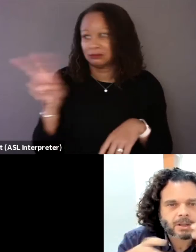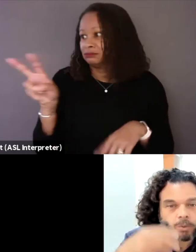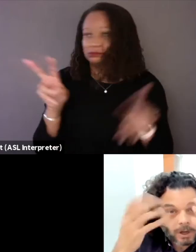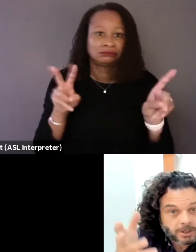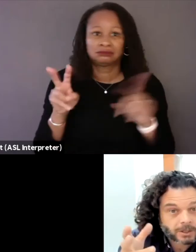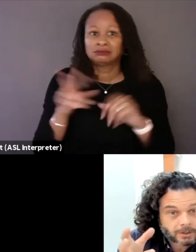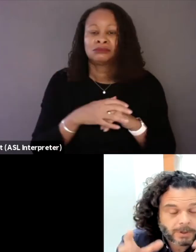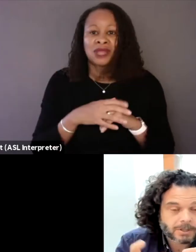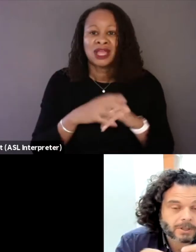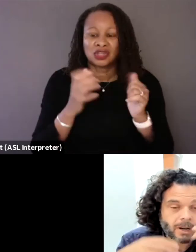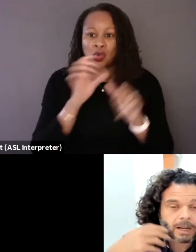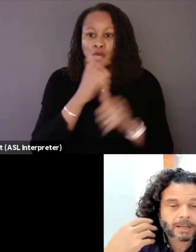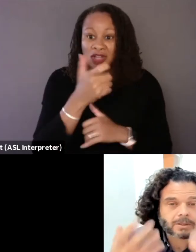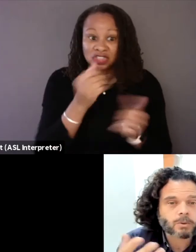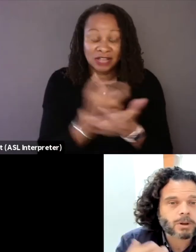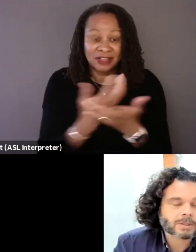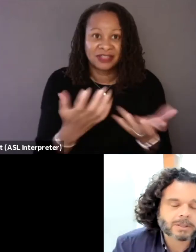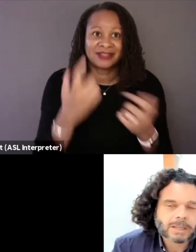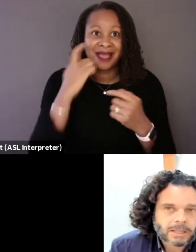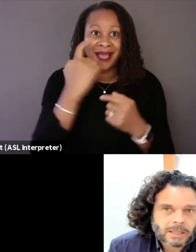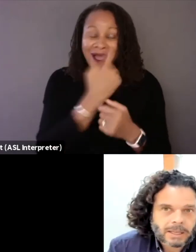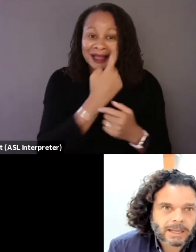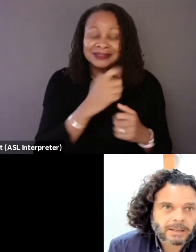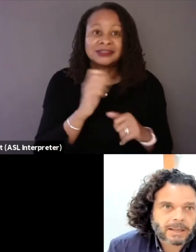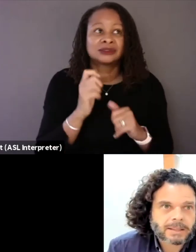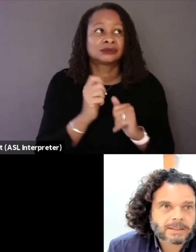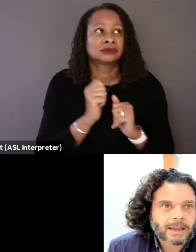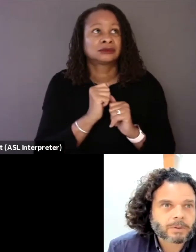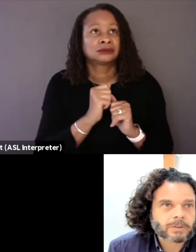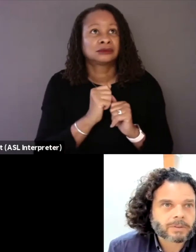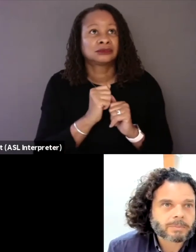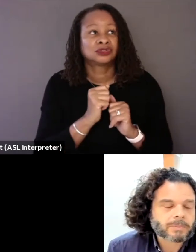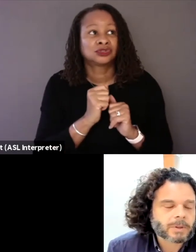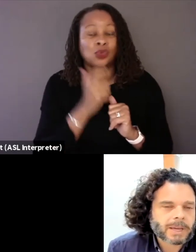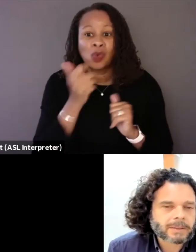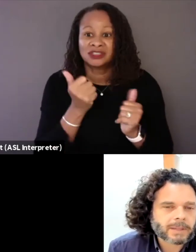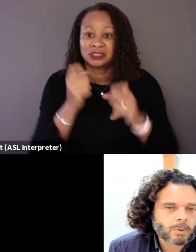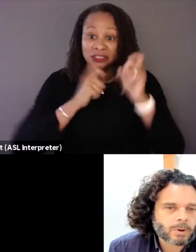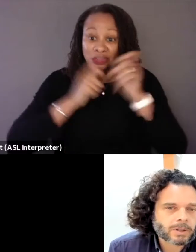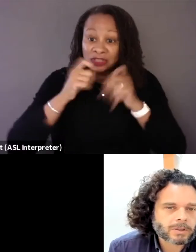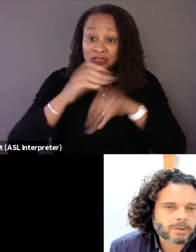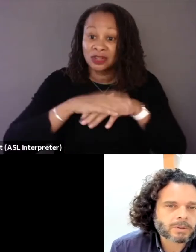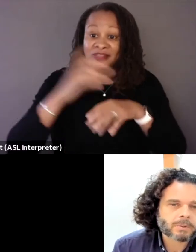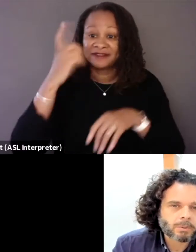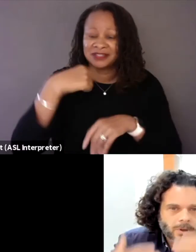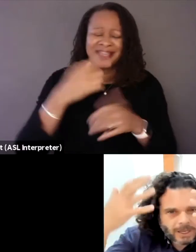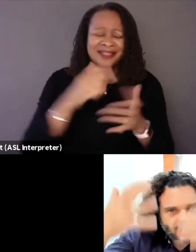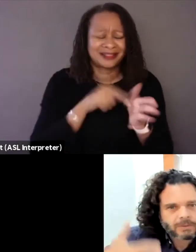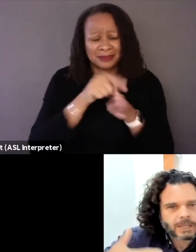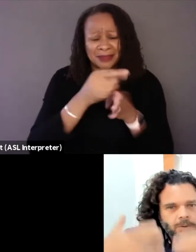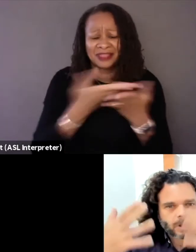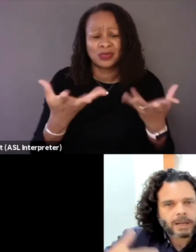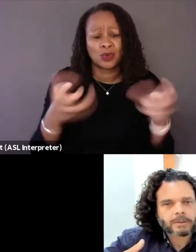you're watching their expressions in their eyes, you're watching and I think that was the main thing we wanted to do. And then we wanted to kind of equalize,